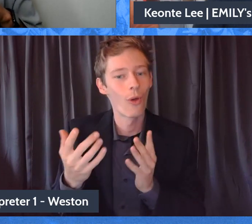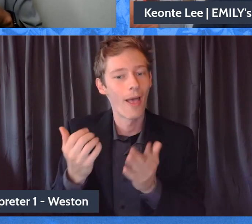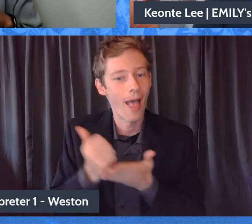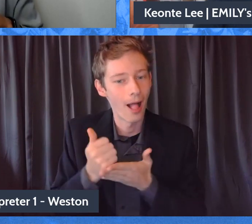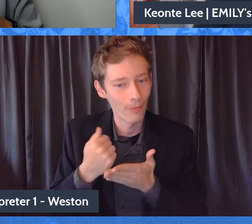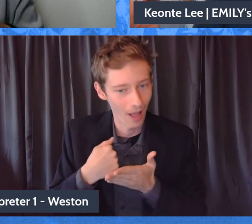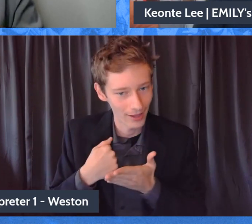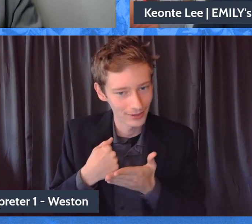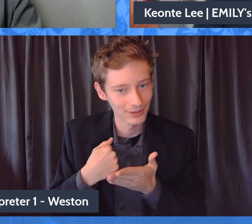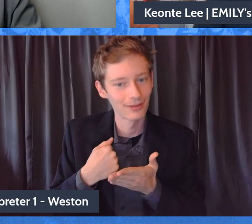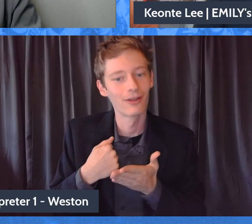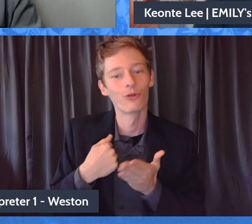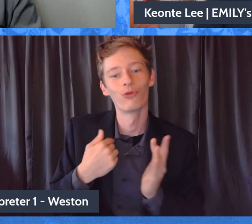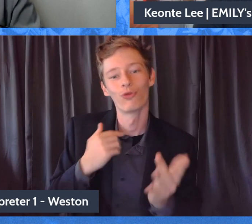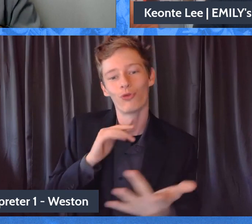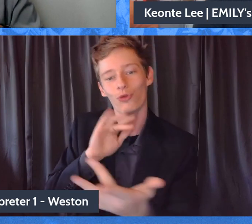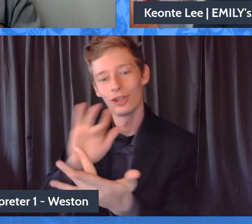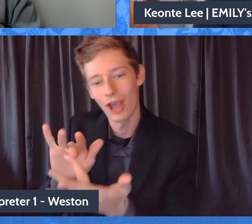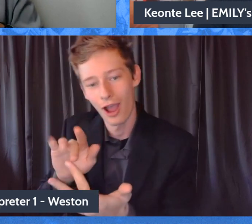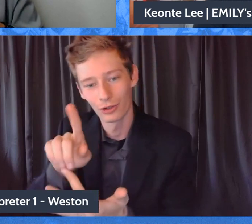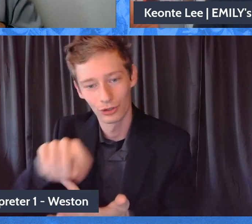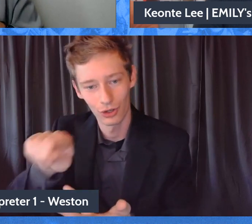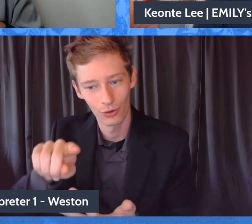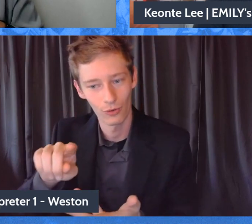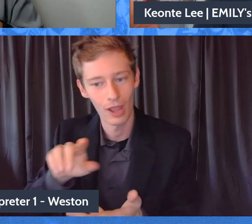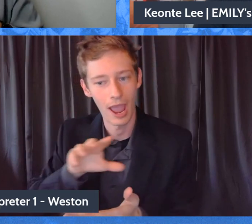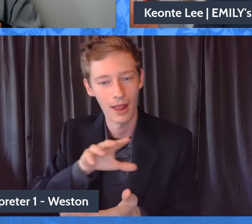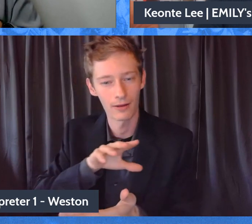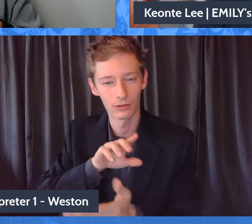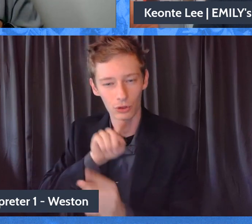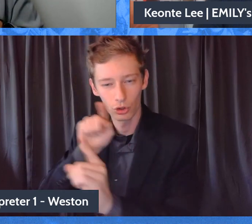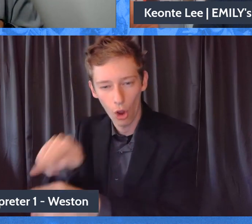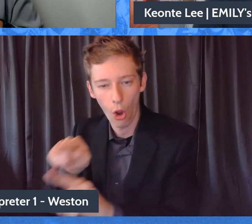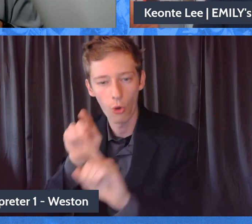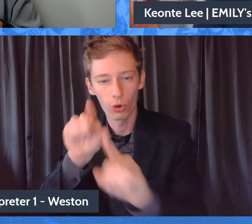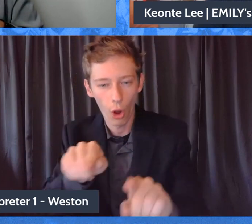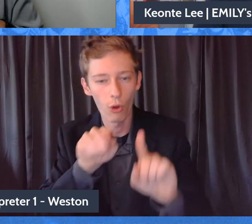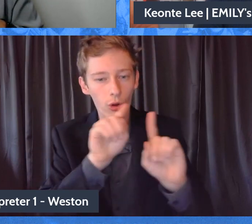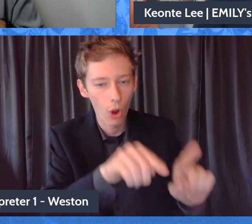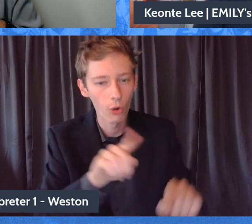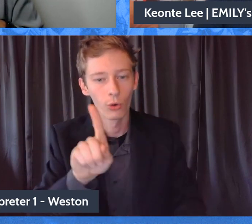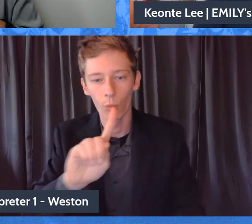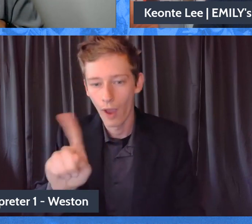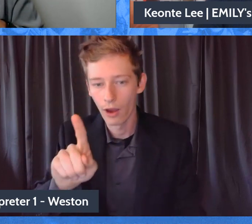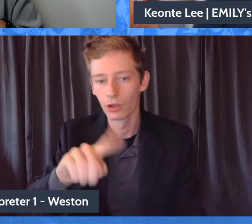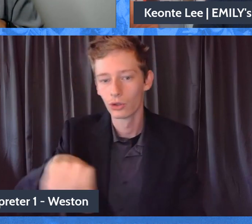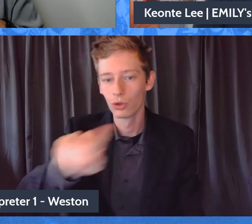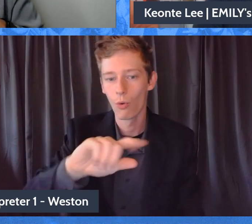and be proximate to where you are, so that we can build the power that we need,